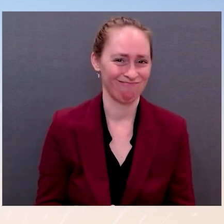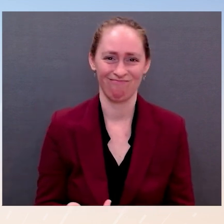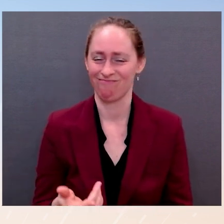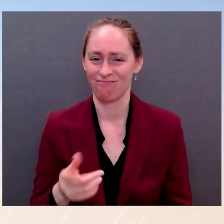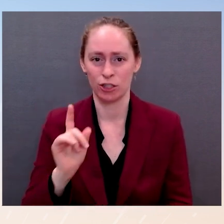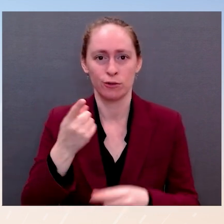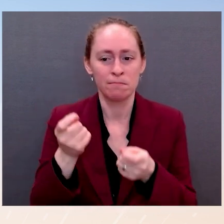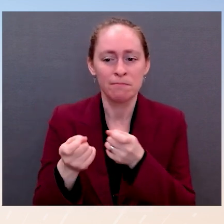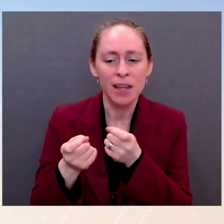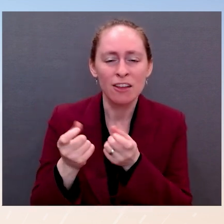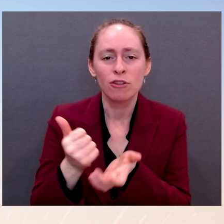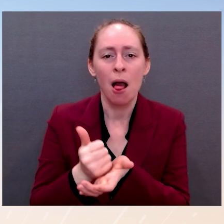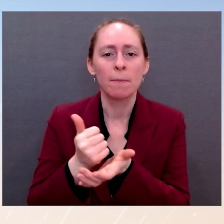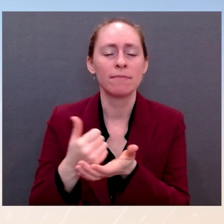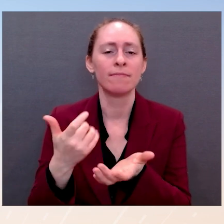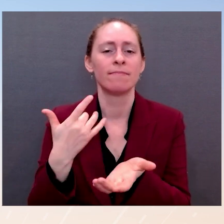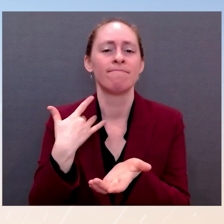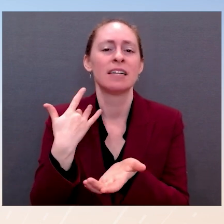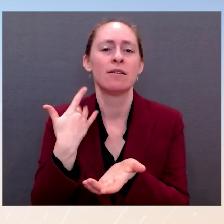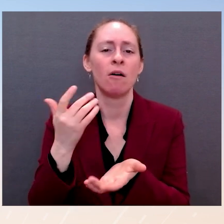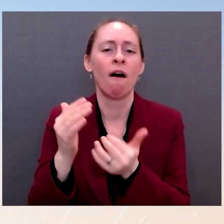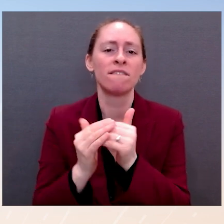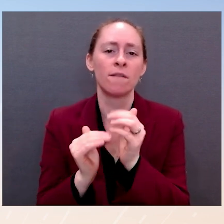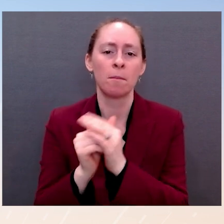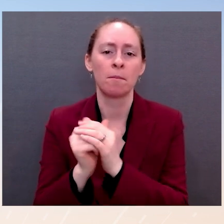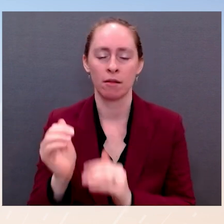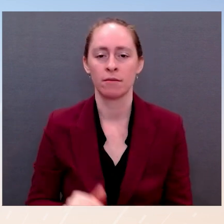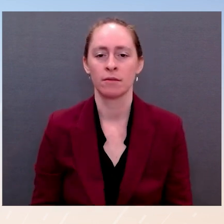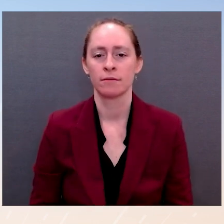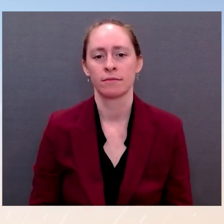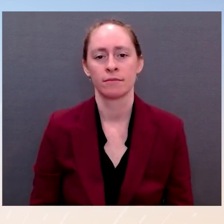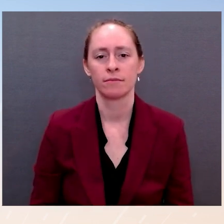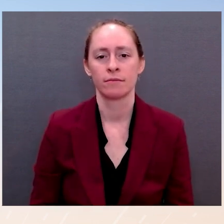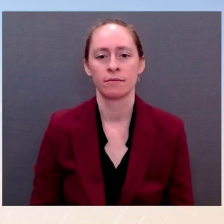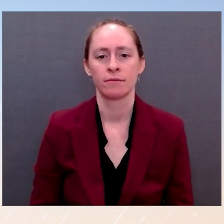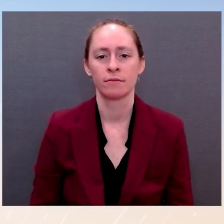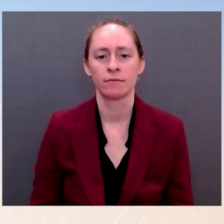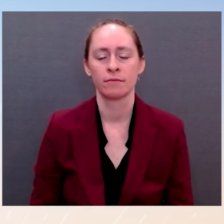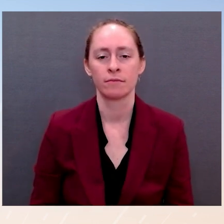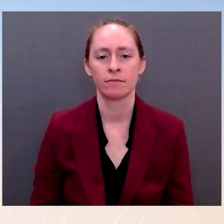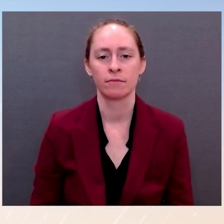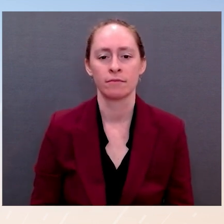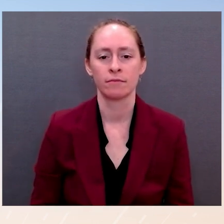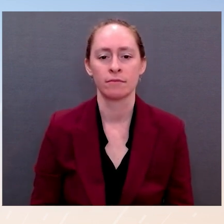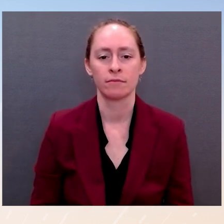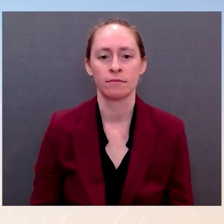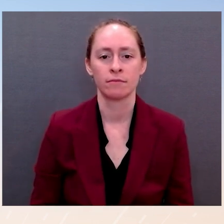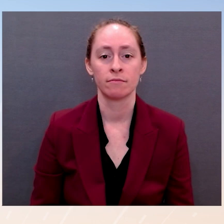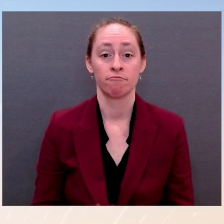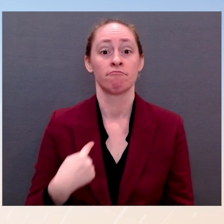This is something I'm directly engaged with and thought my role as a physician, but also personally, she's affected me.